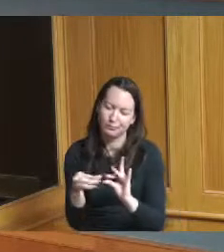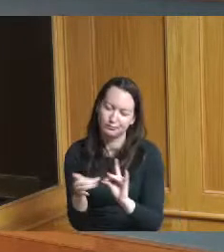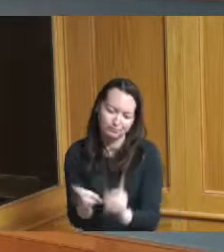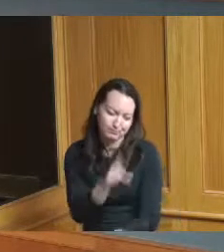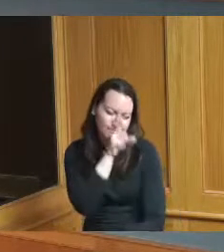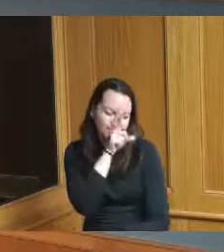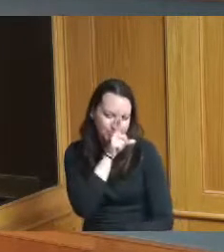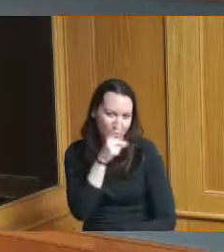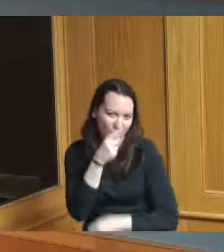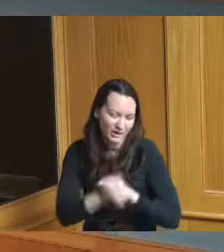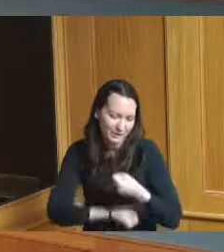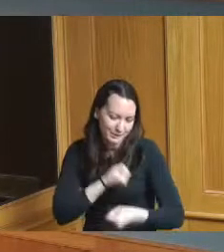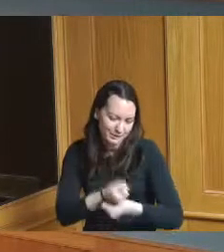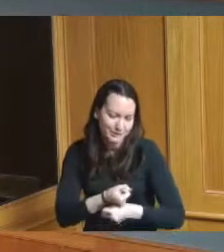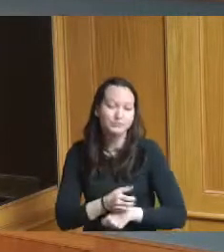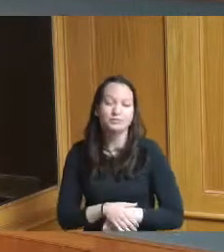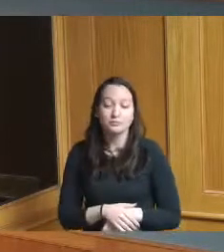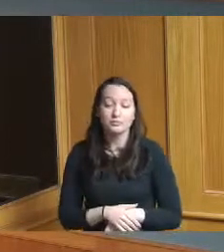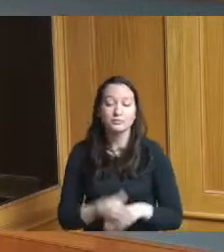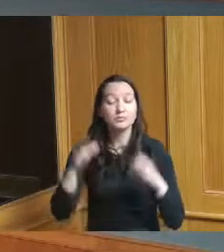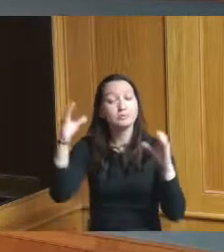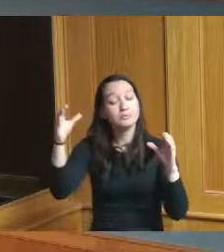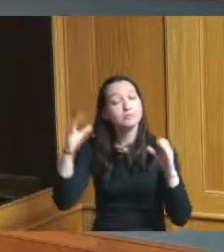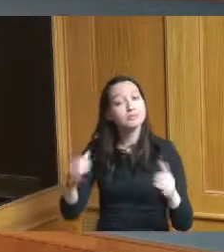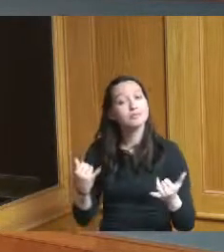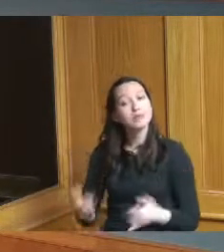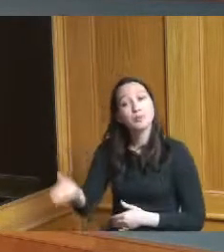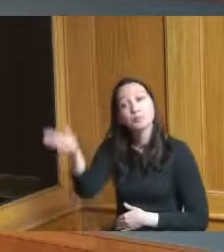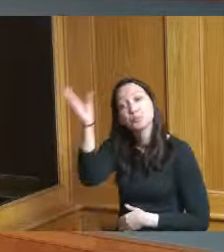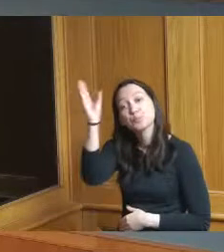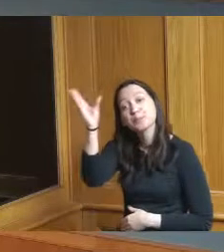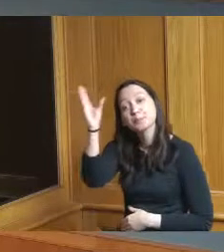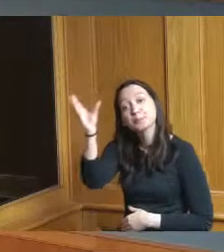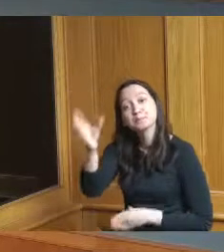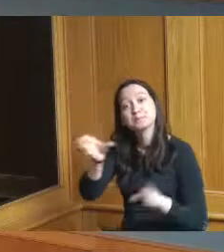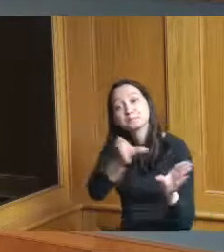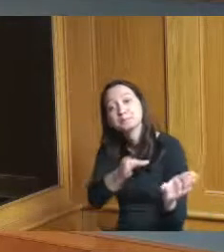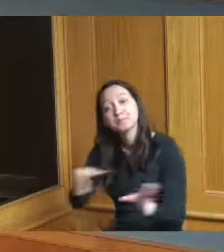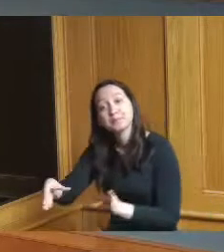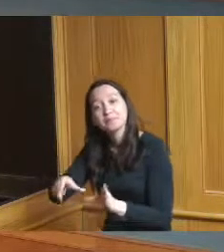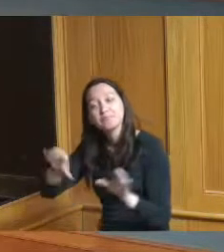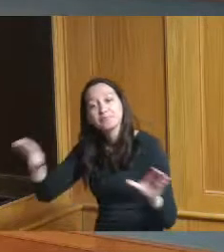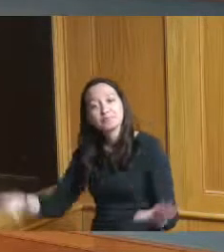one-year plans and here we are today to present this plan this action plan for approval